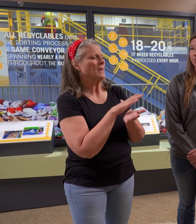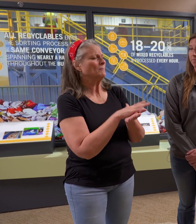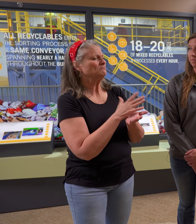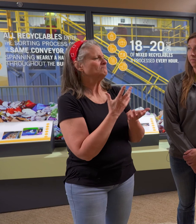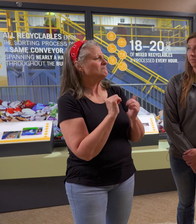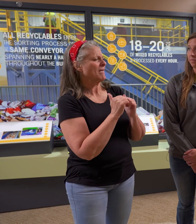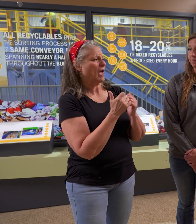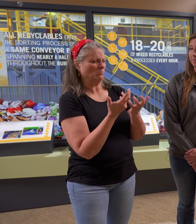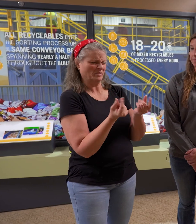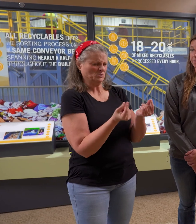What happens with the paper?